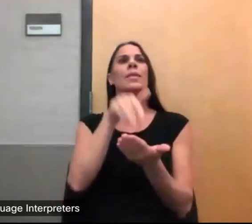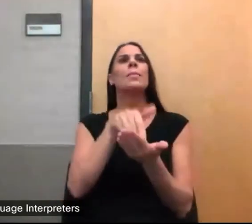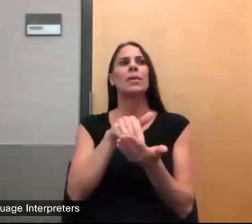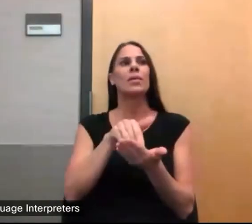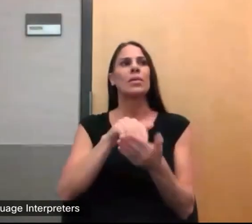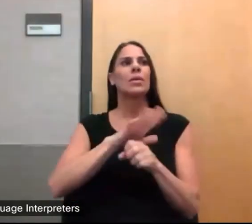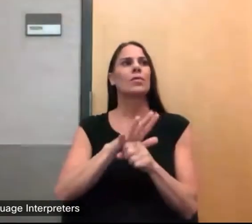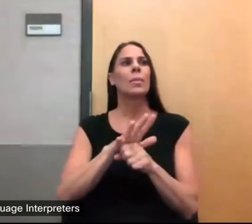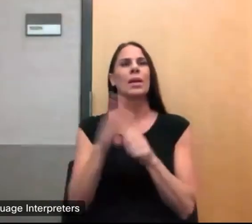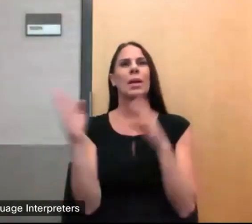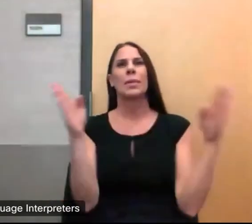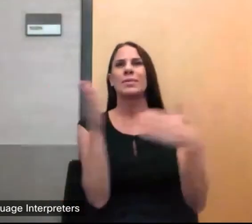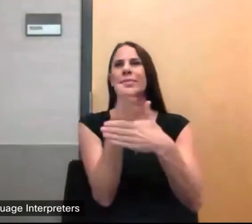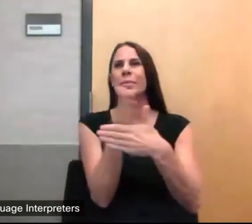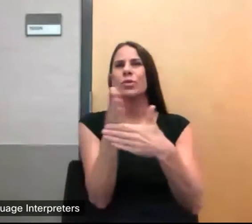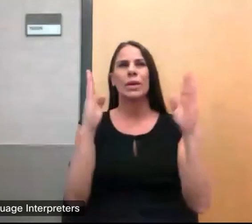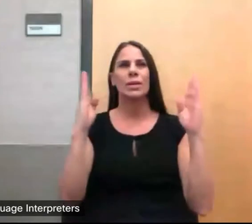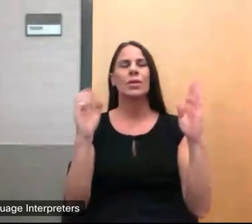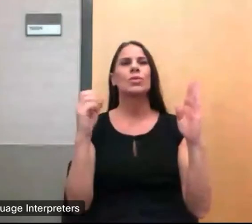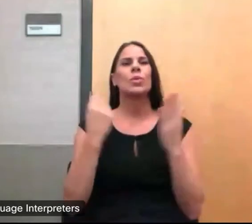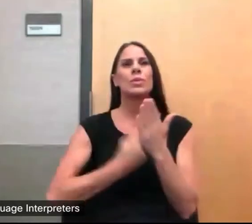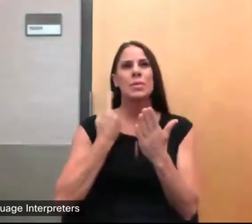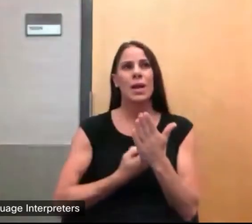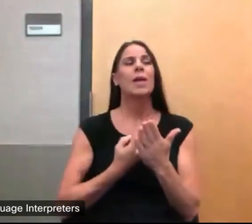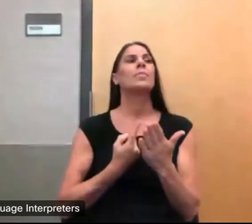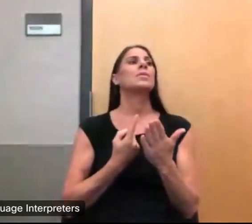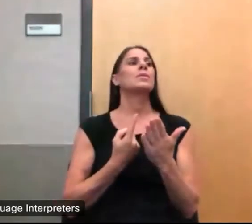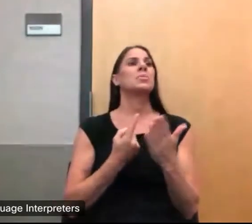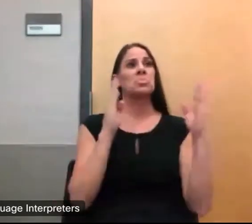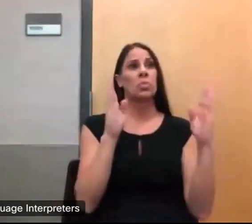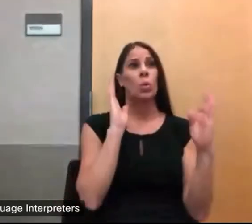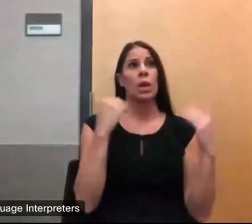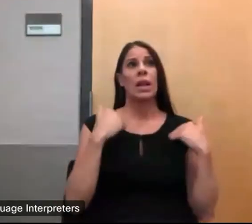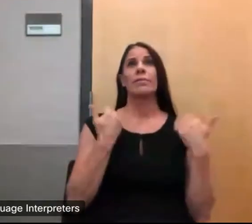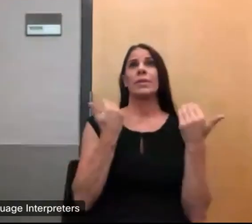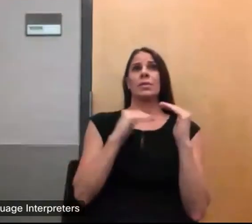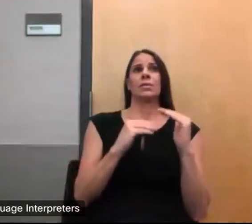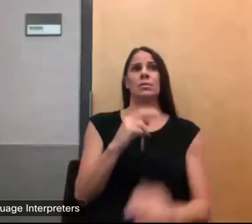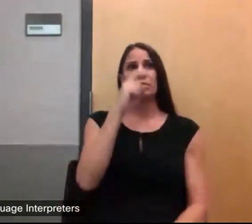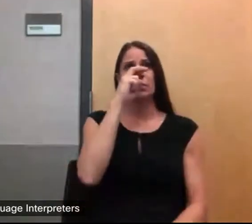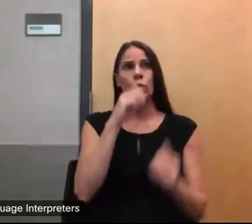So there's times that, that we're gonna have constraints of the state on on some of our